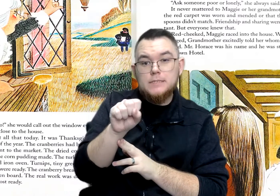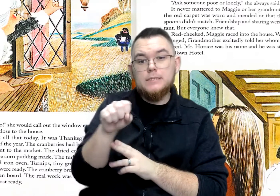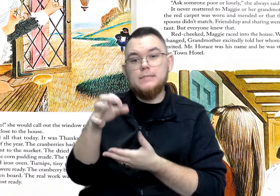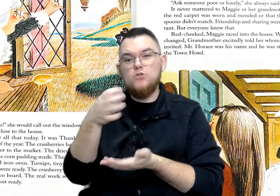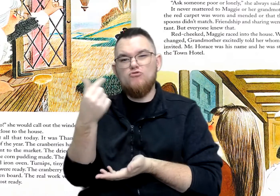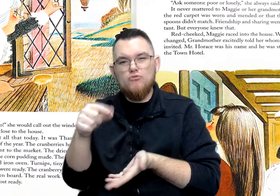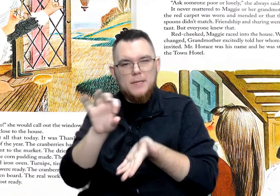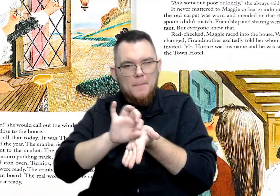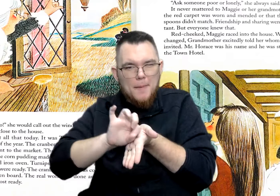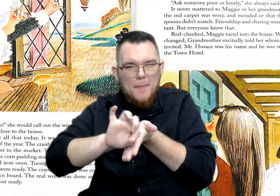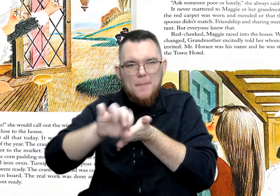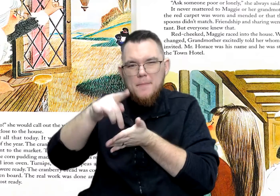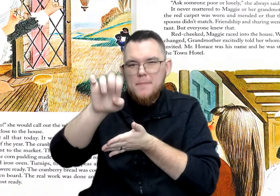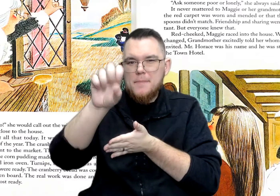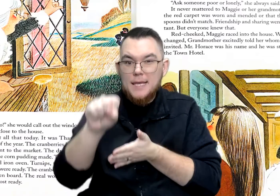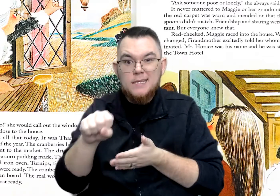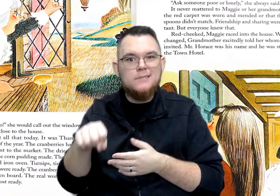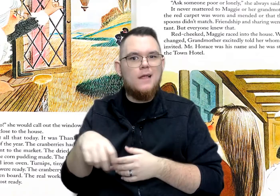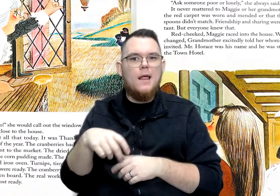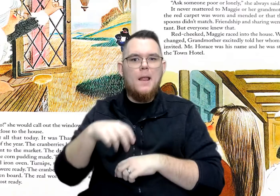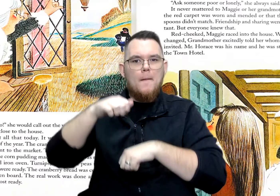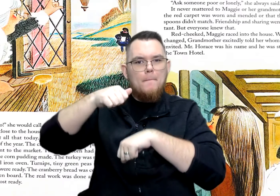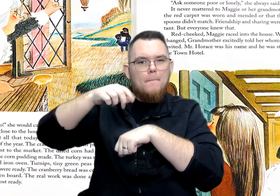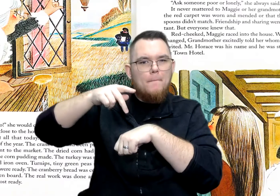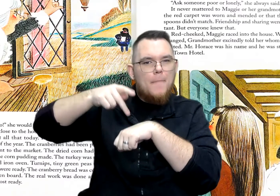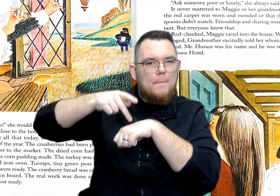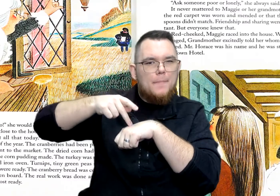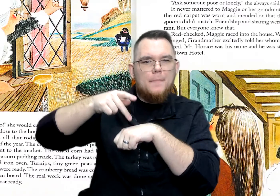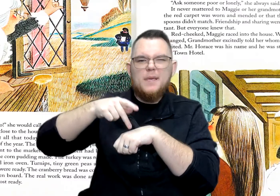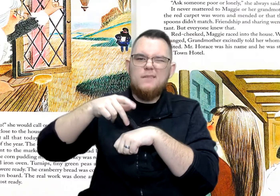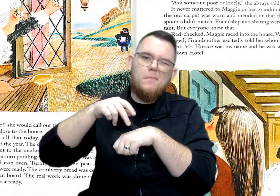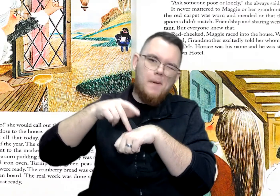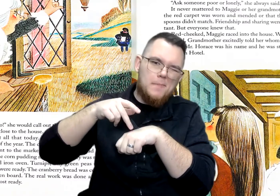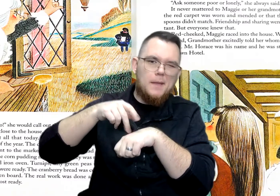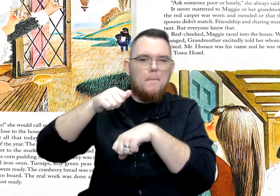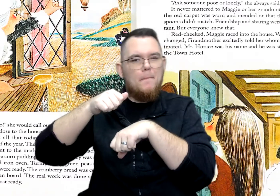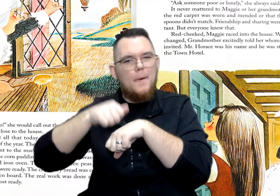The cranberry bread was cooling on the wooden board.